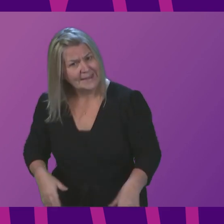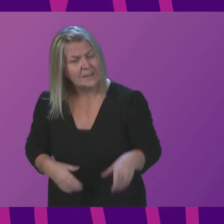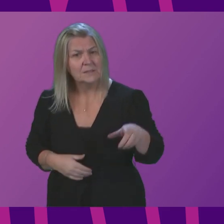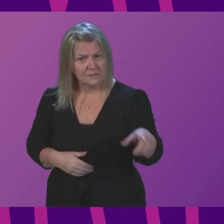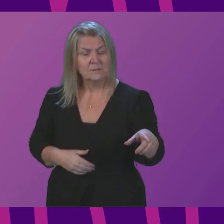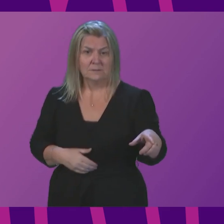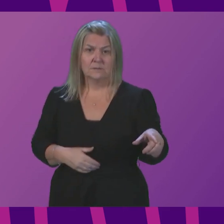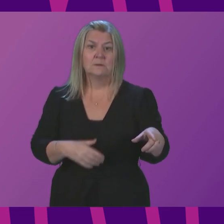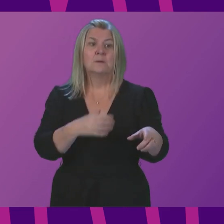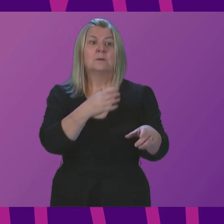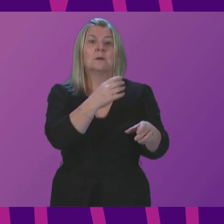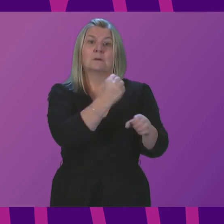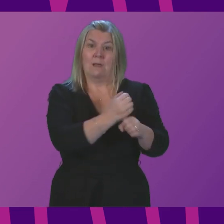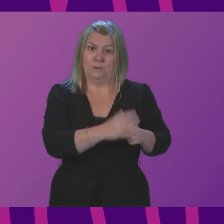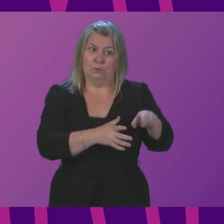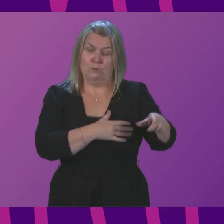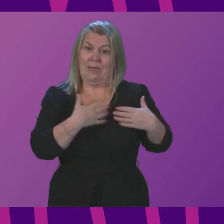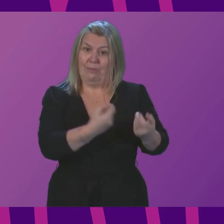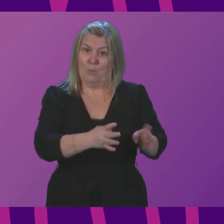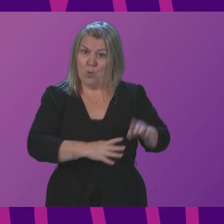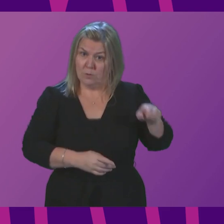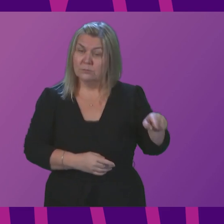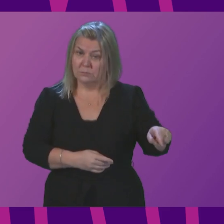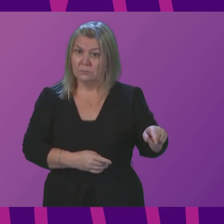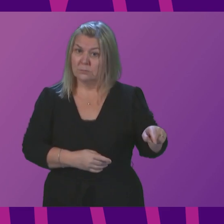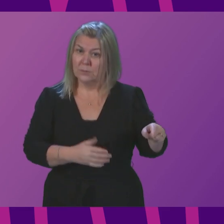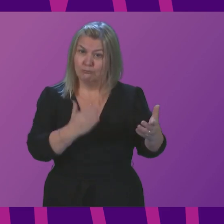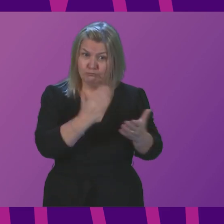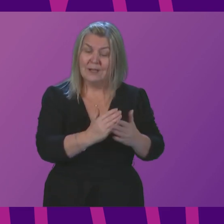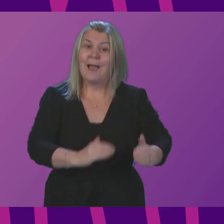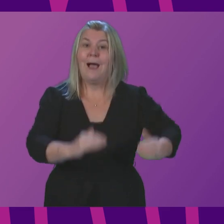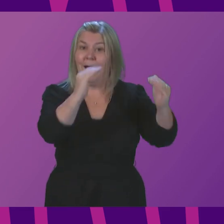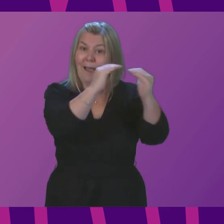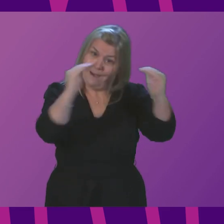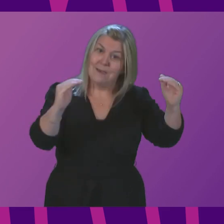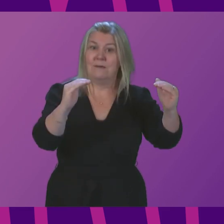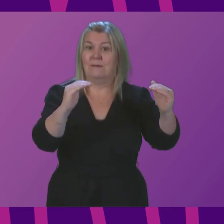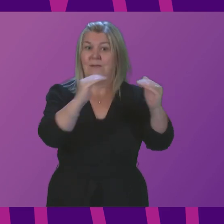of escalation of the health board performance framework; it is at stage 4, which is often